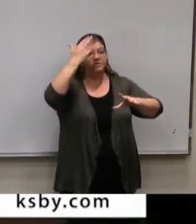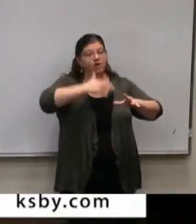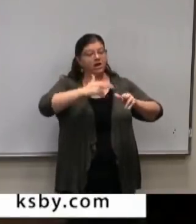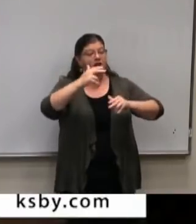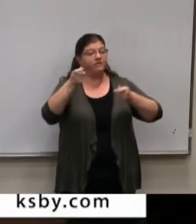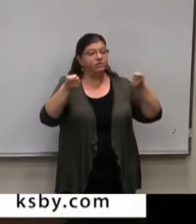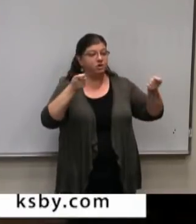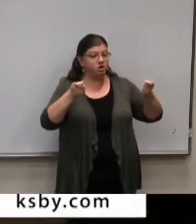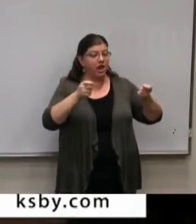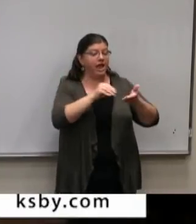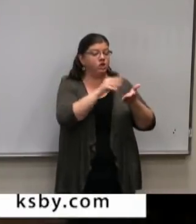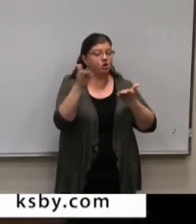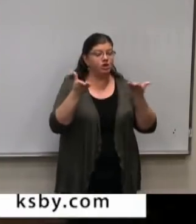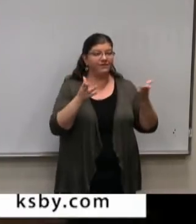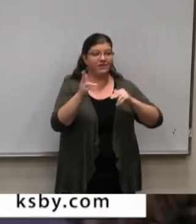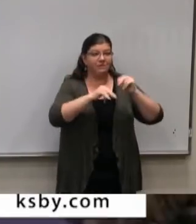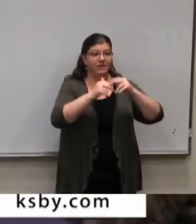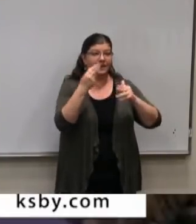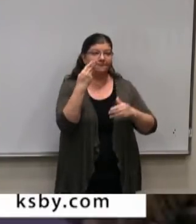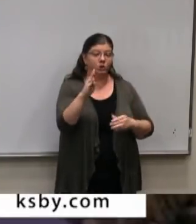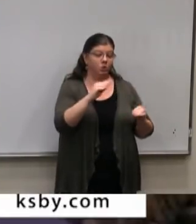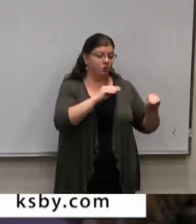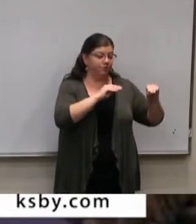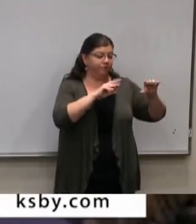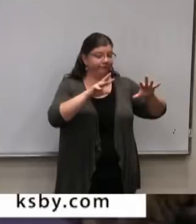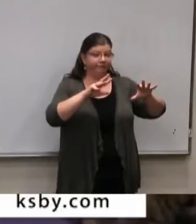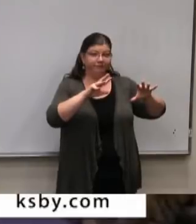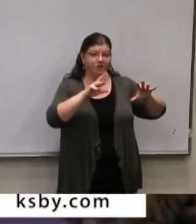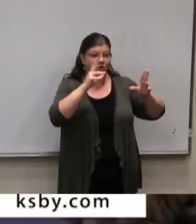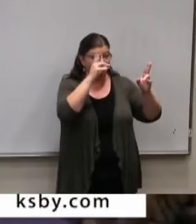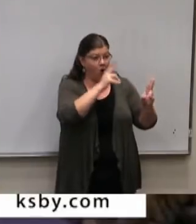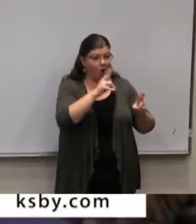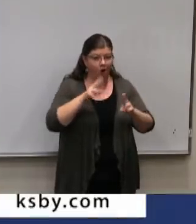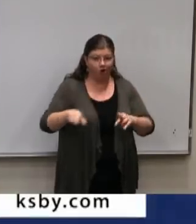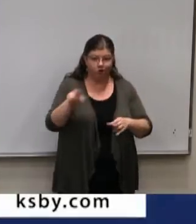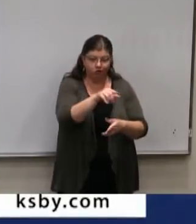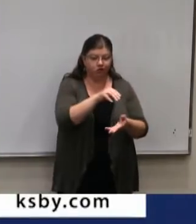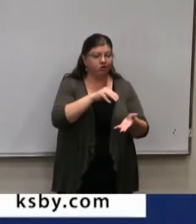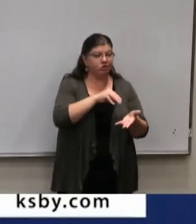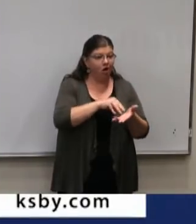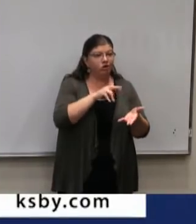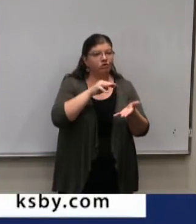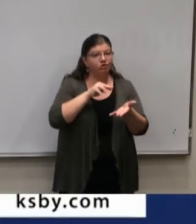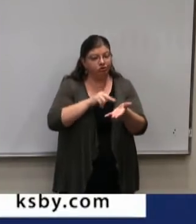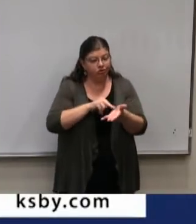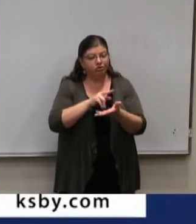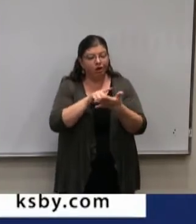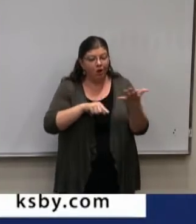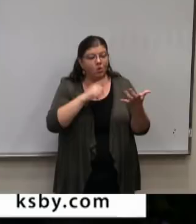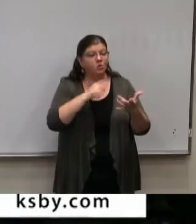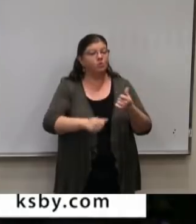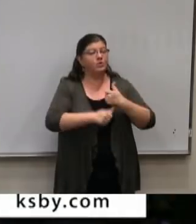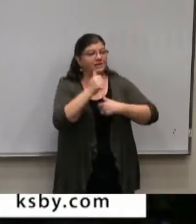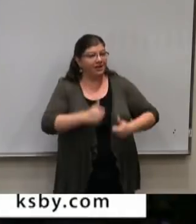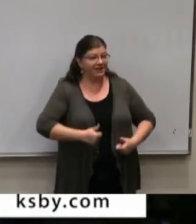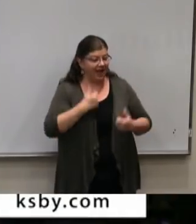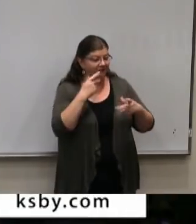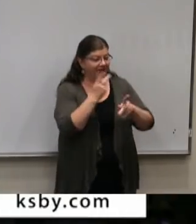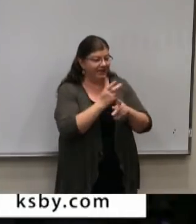and student services buildings blue to honor those who risked their lives to keep their communities safe. The president of the school, Kevin Walthers,